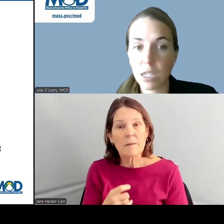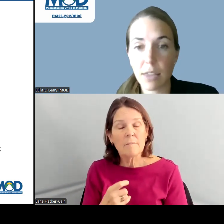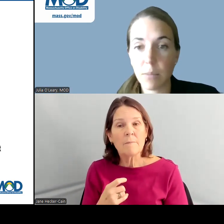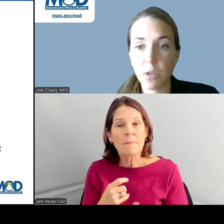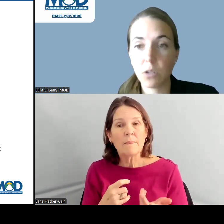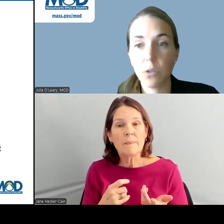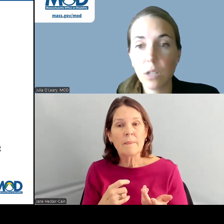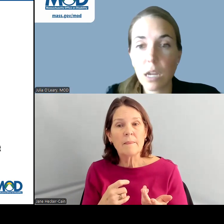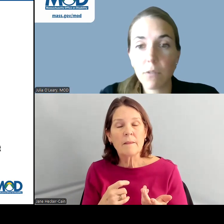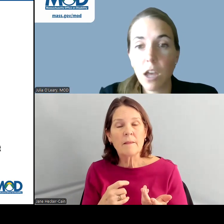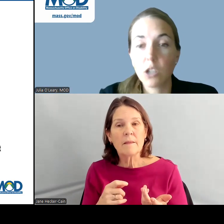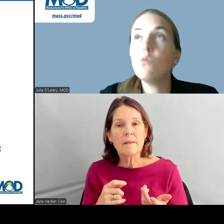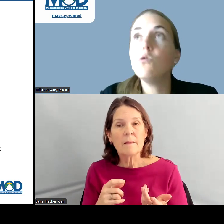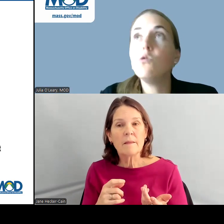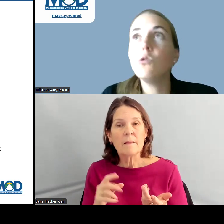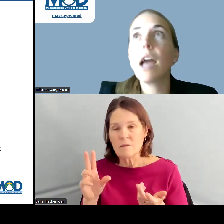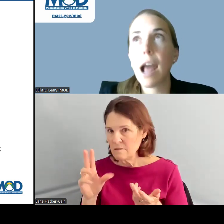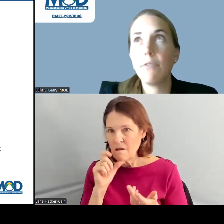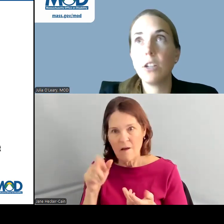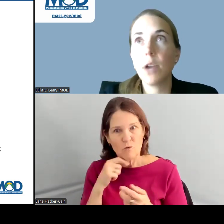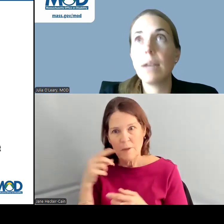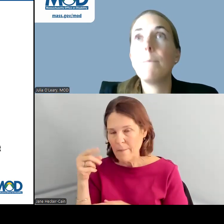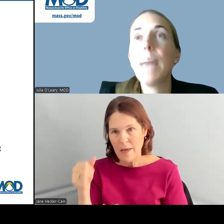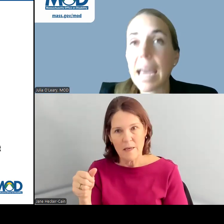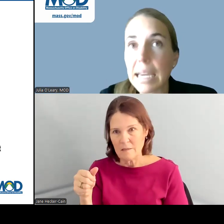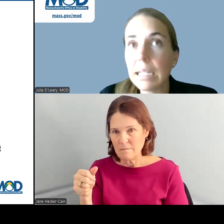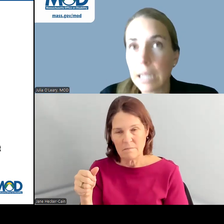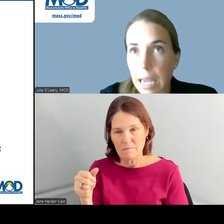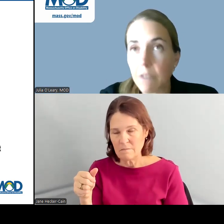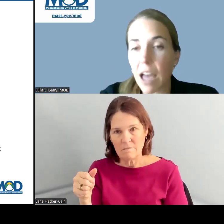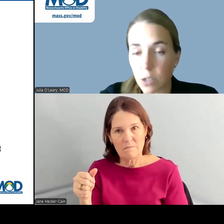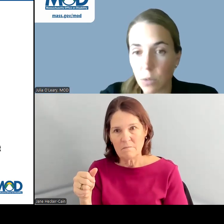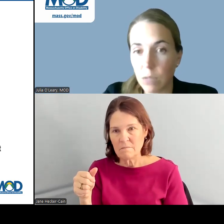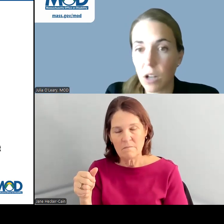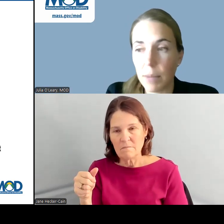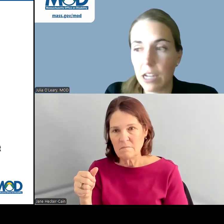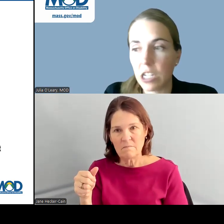But as I've said a couple of times, you need to have them use accrued leave.